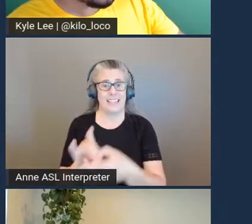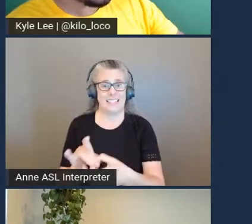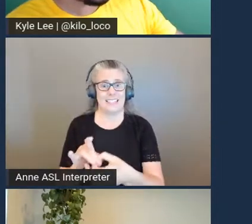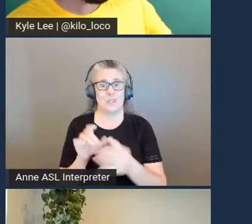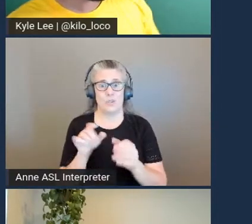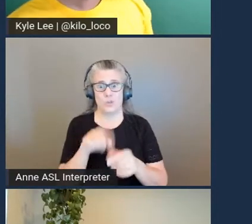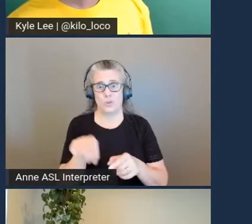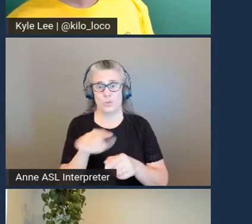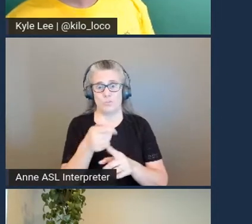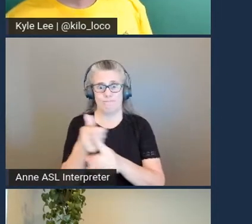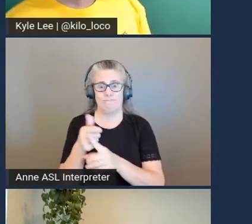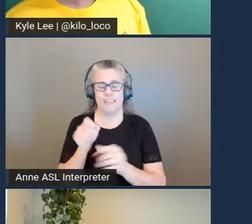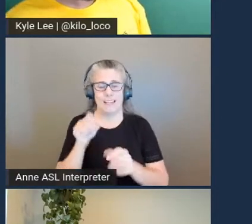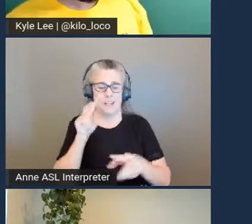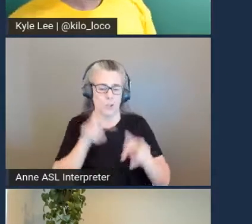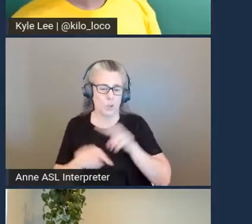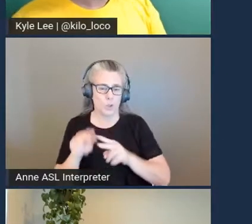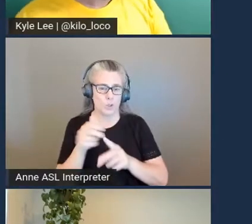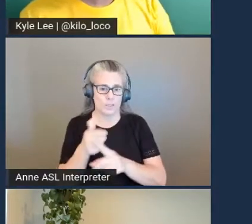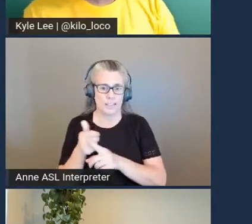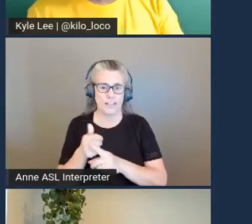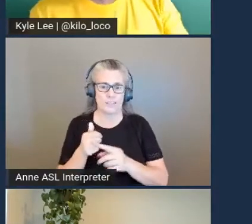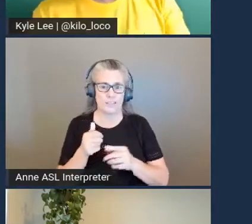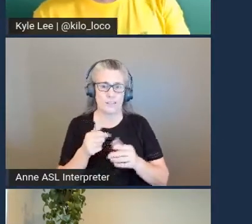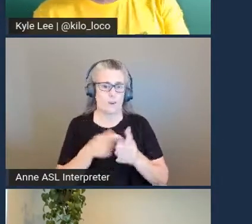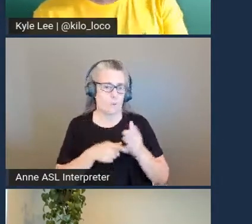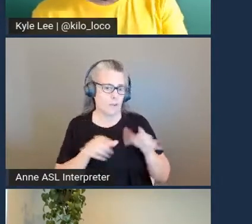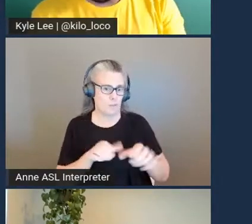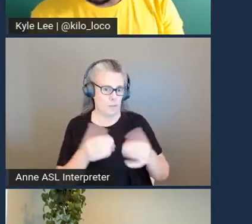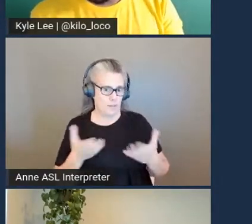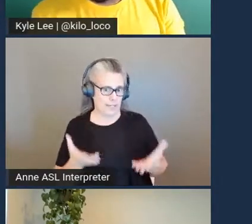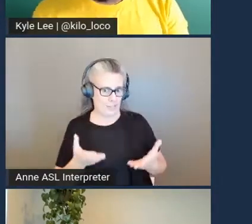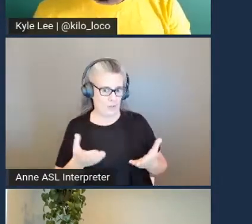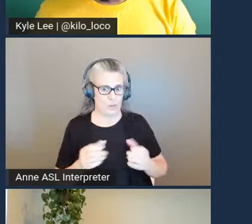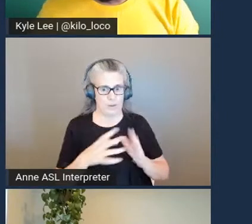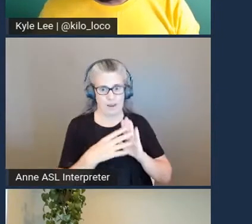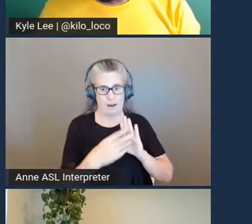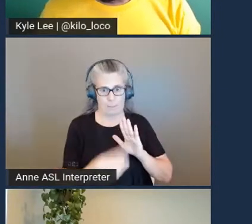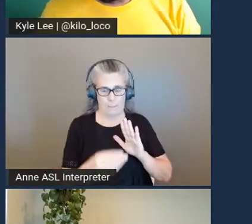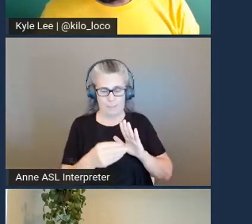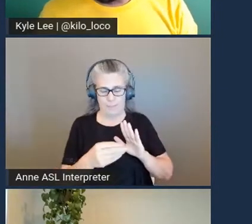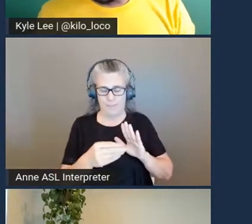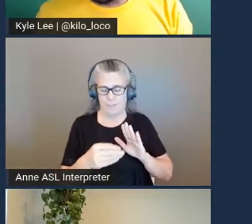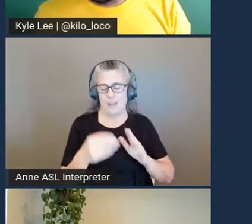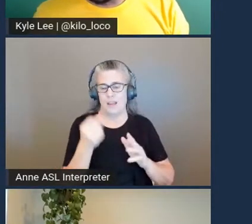that, I'm doing here. And so this notebook is divided into three sections, basically.